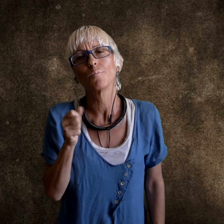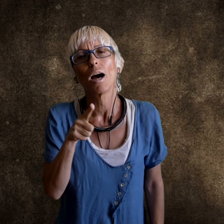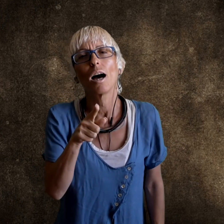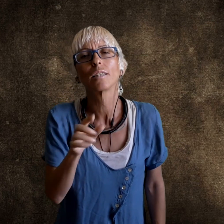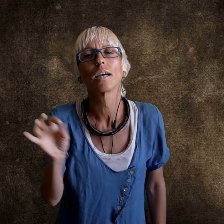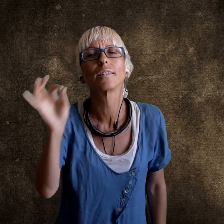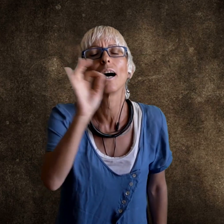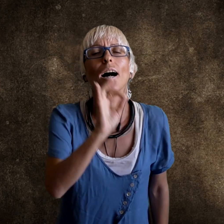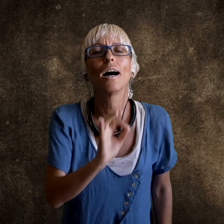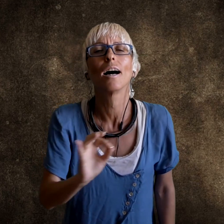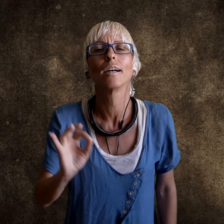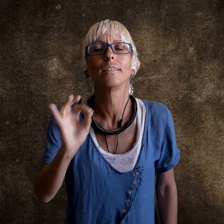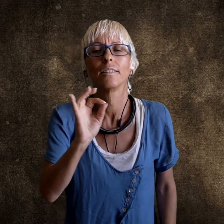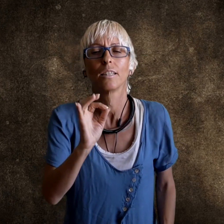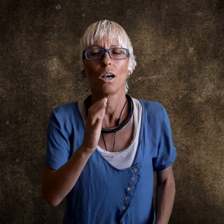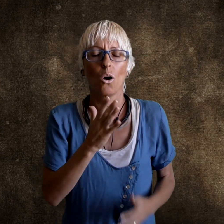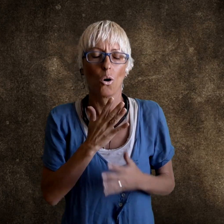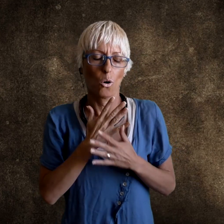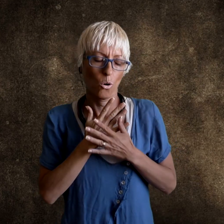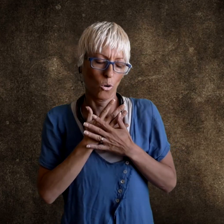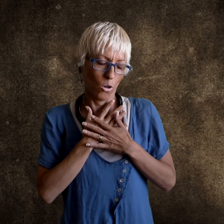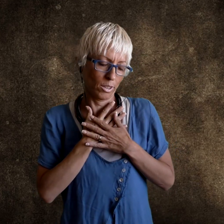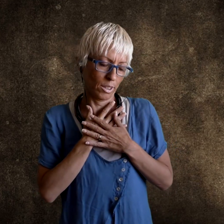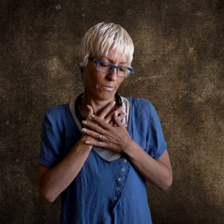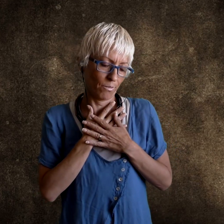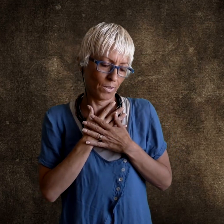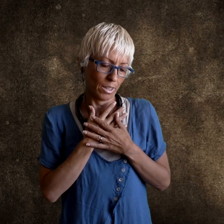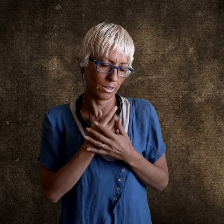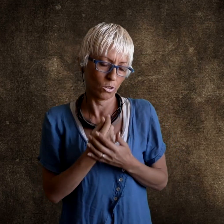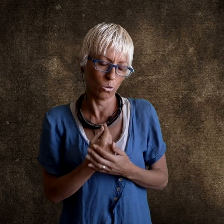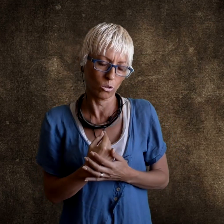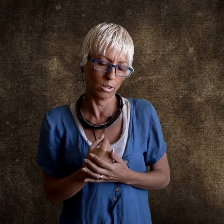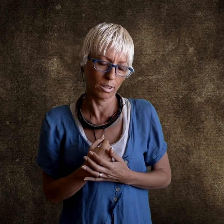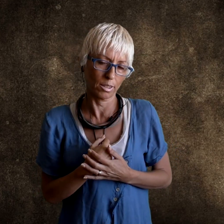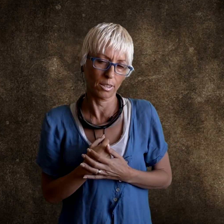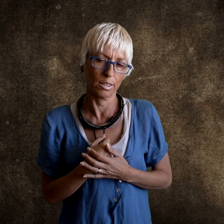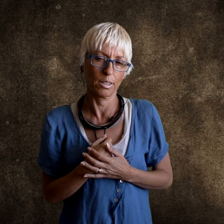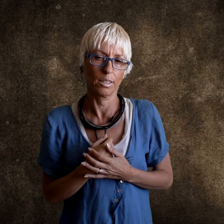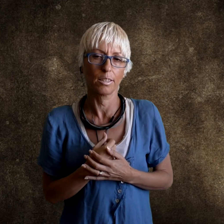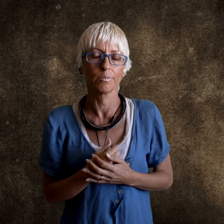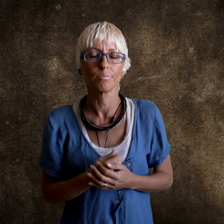if you still love me